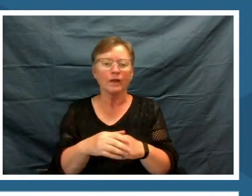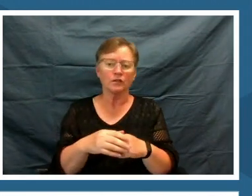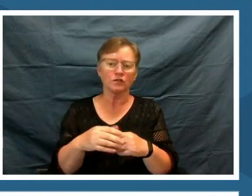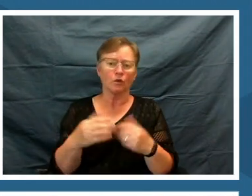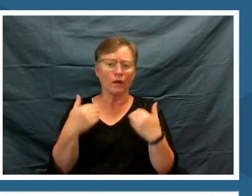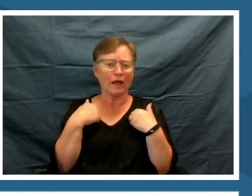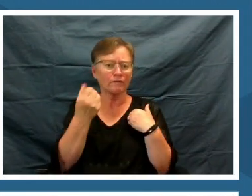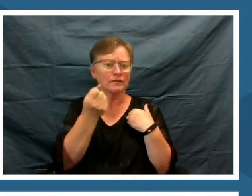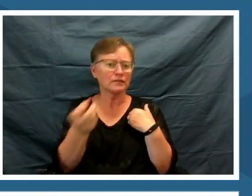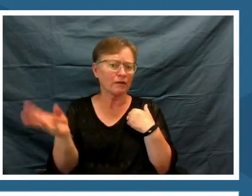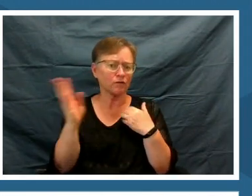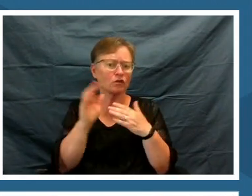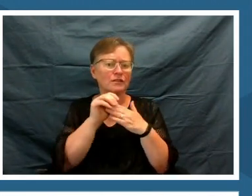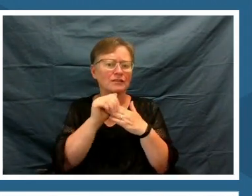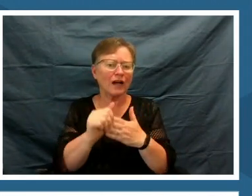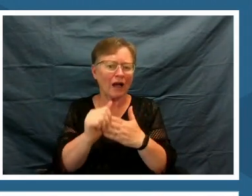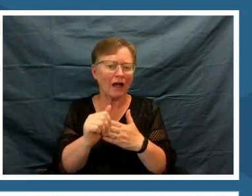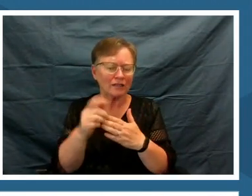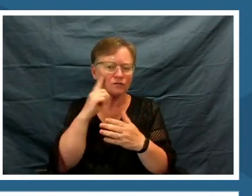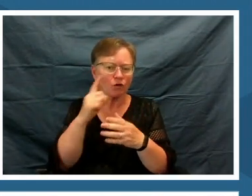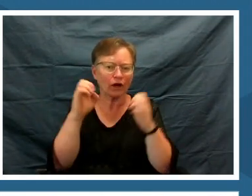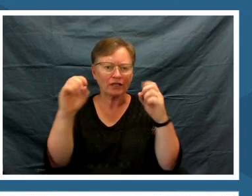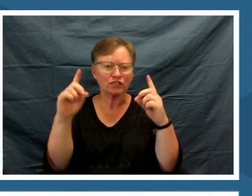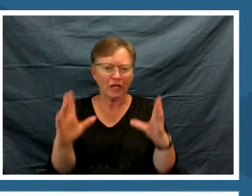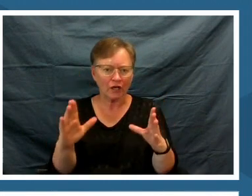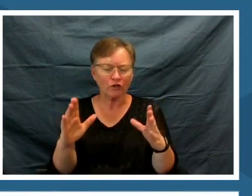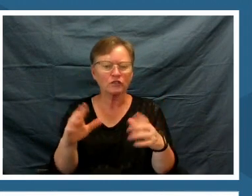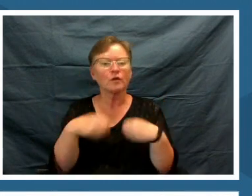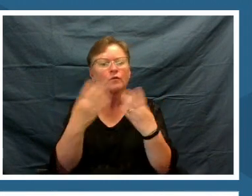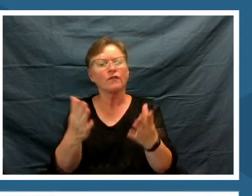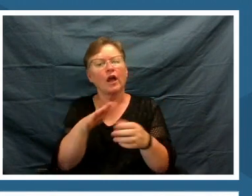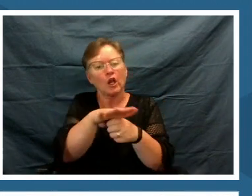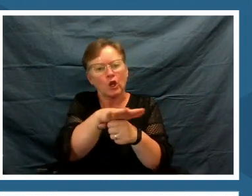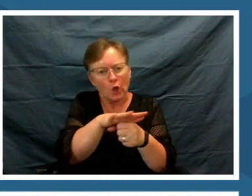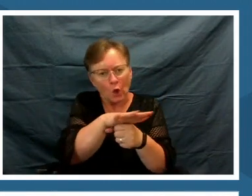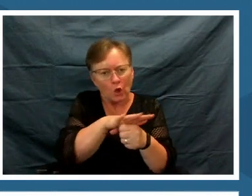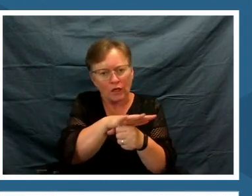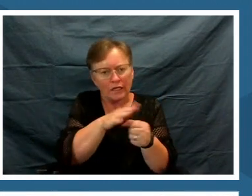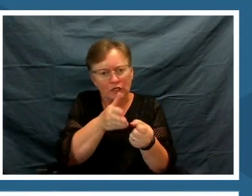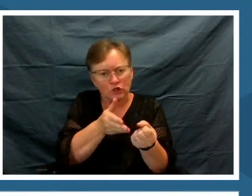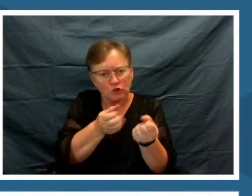relevant locally driven but globally important